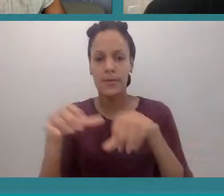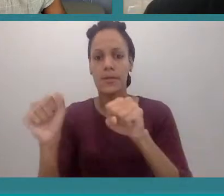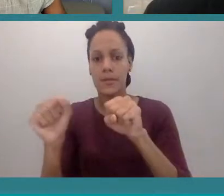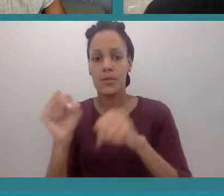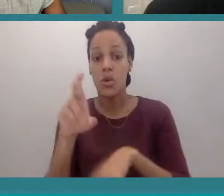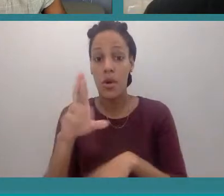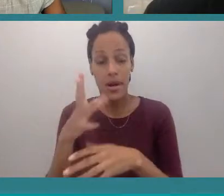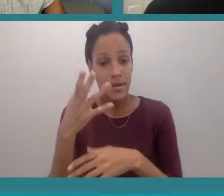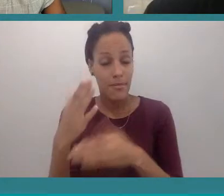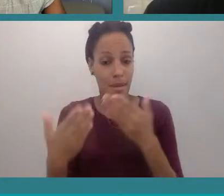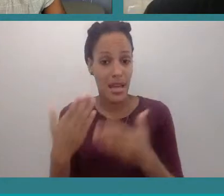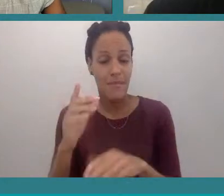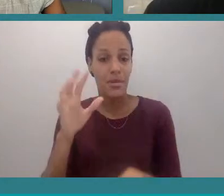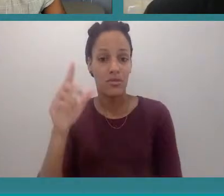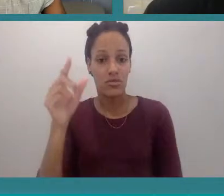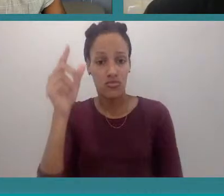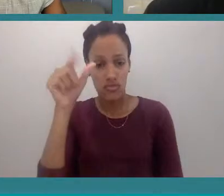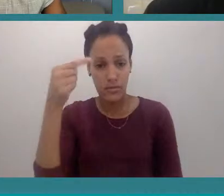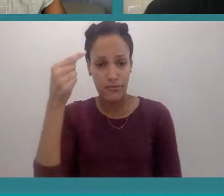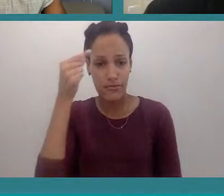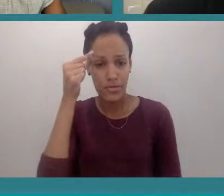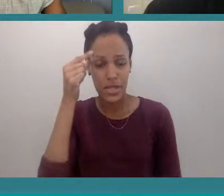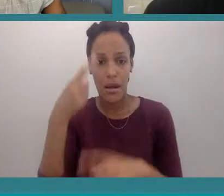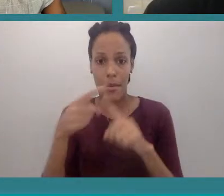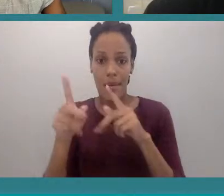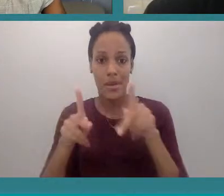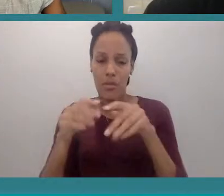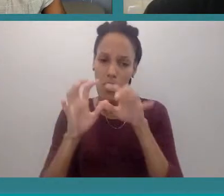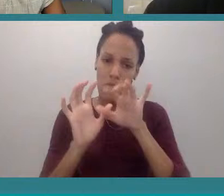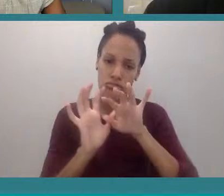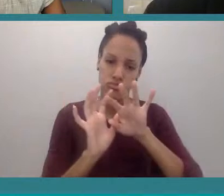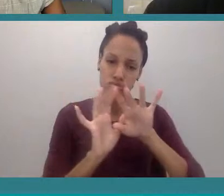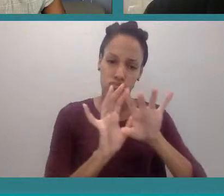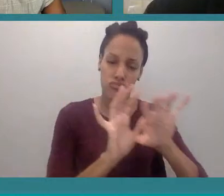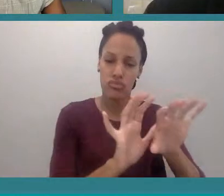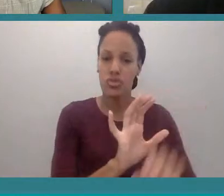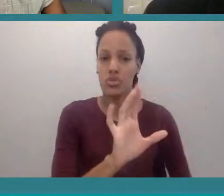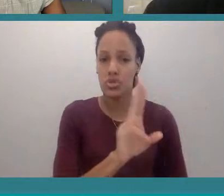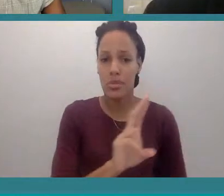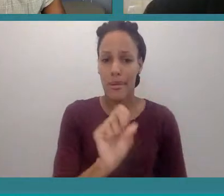to move west beyond the Mississippi River with larger tribes.